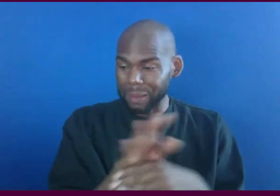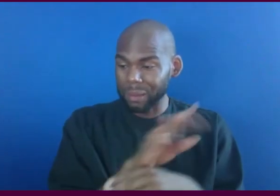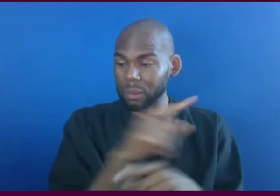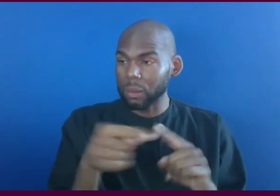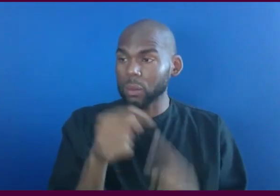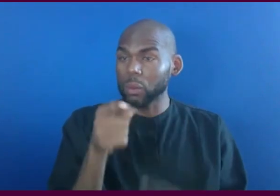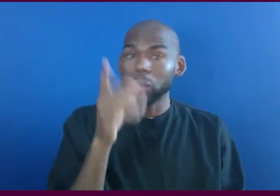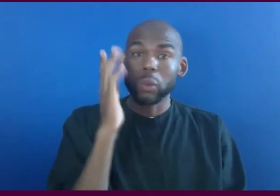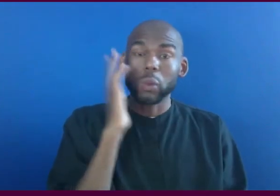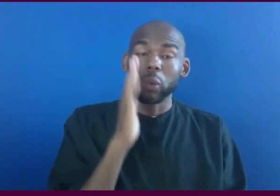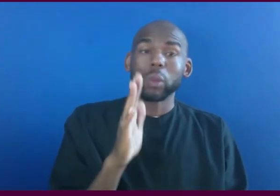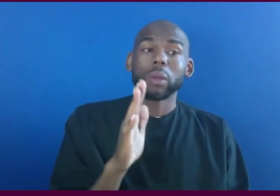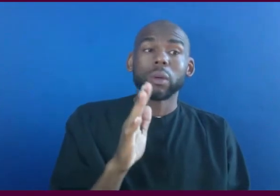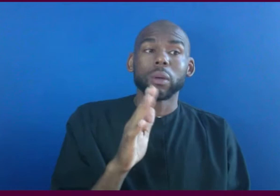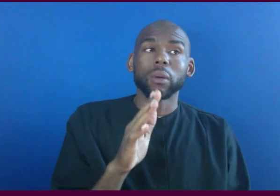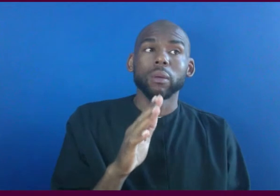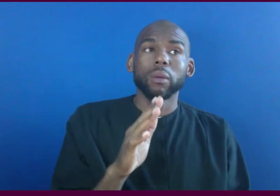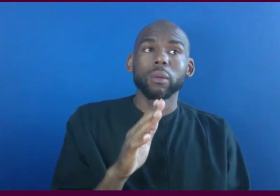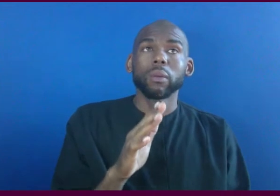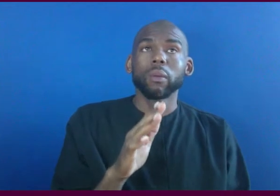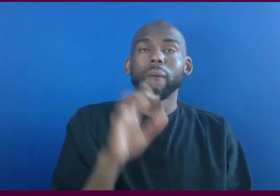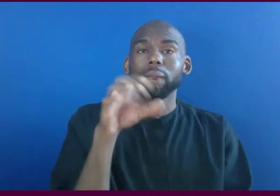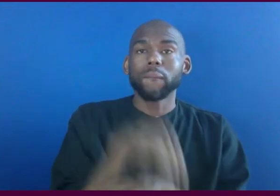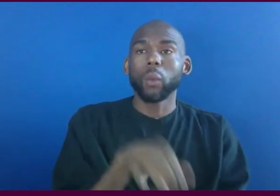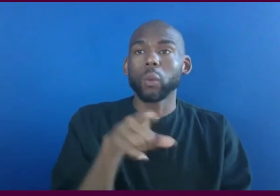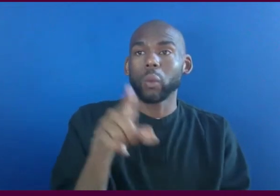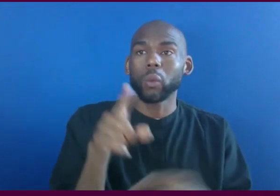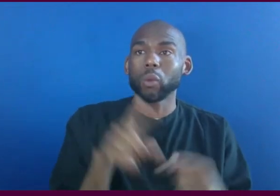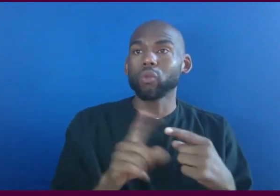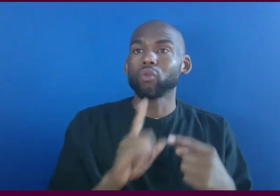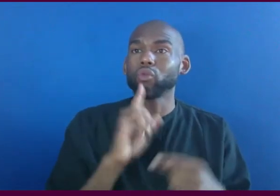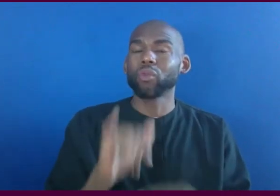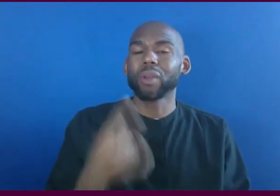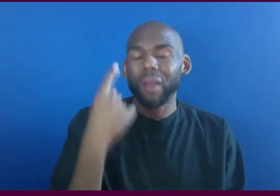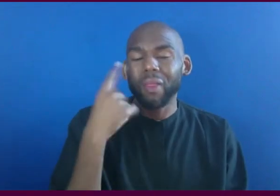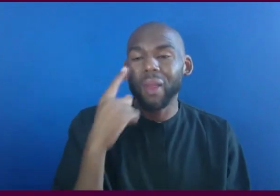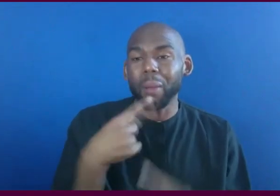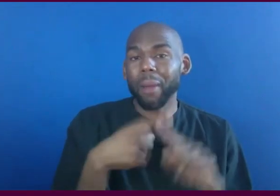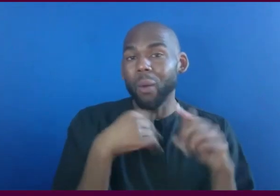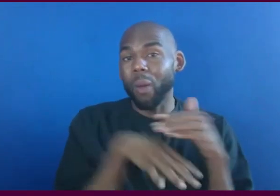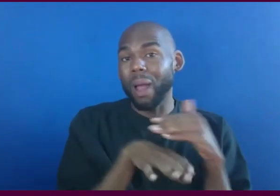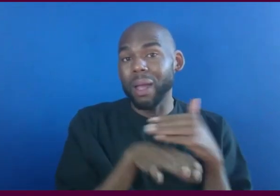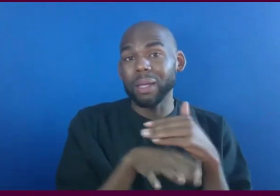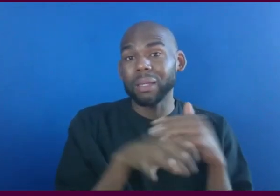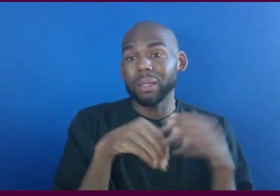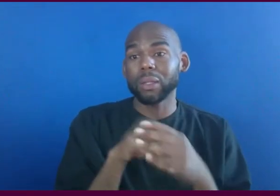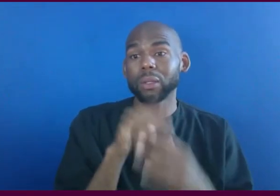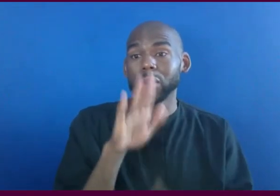business, then it's going to force you to actually really think about access within